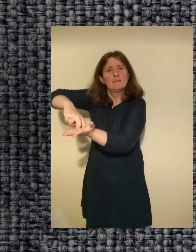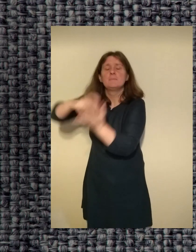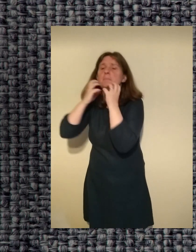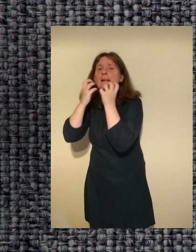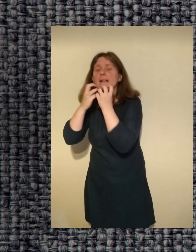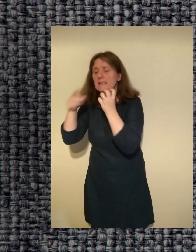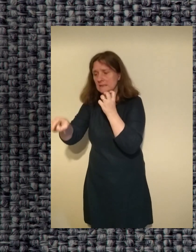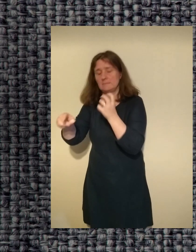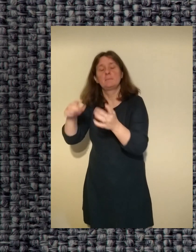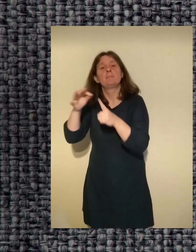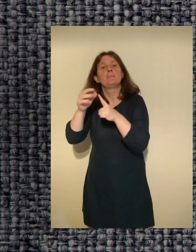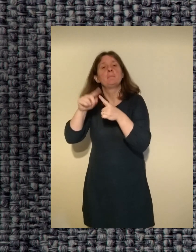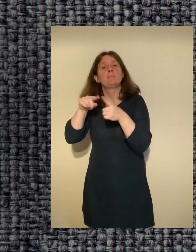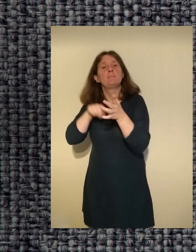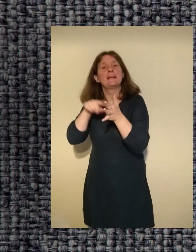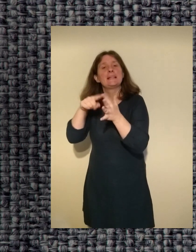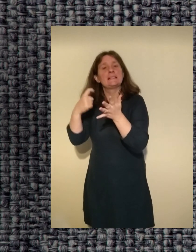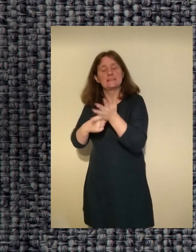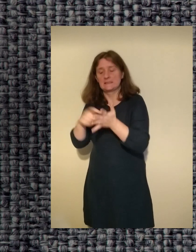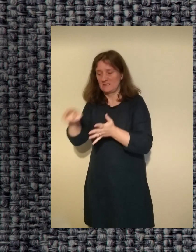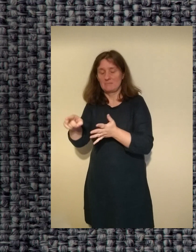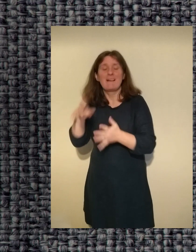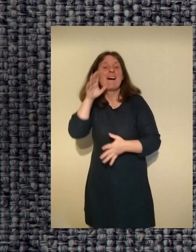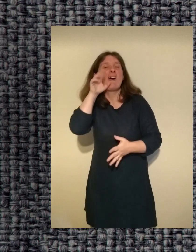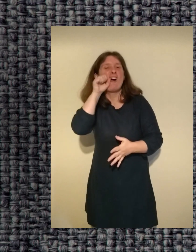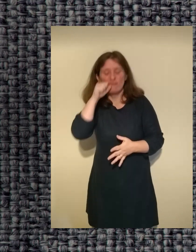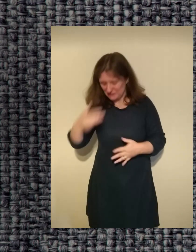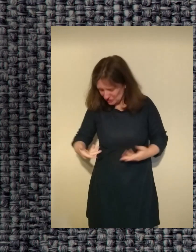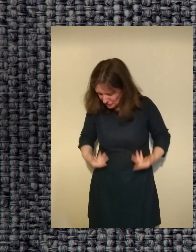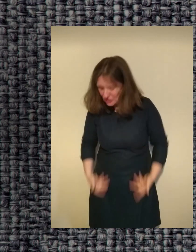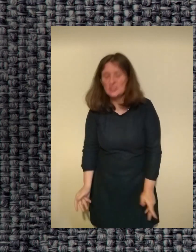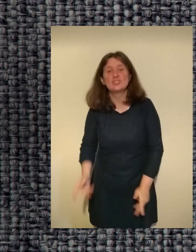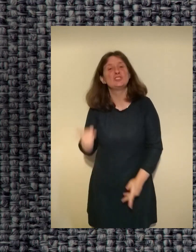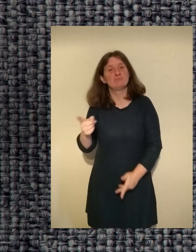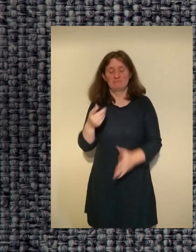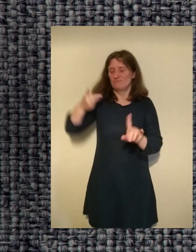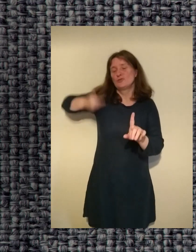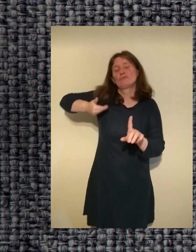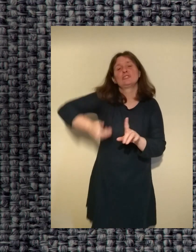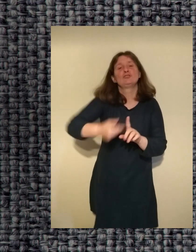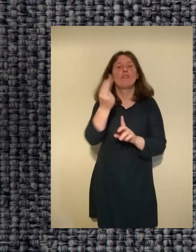the Evangelist, and the bearded man kneeeling at lower left is Saint Peter, wearing a characteristic